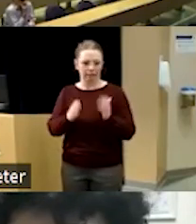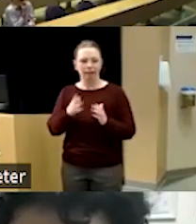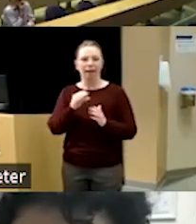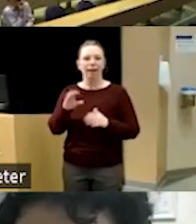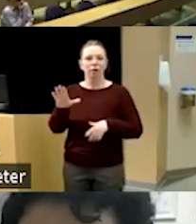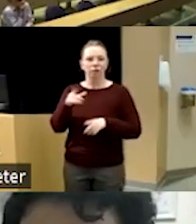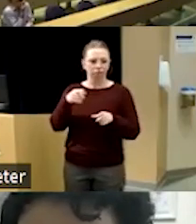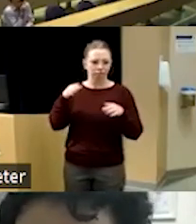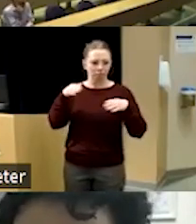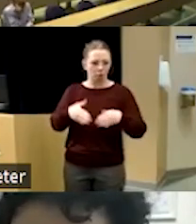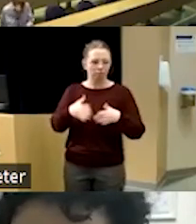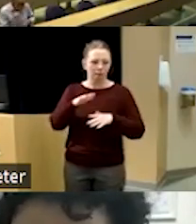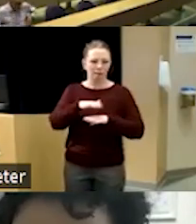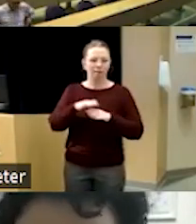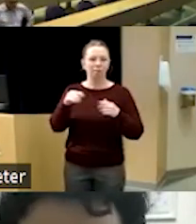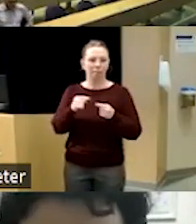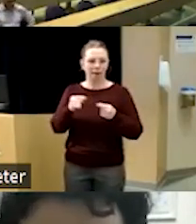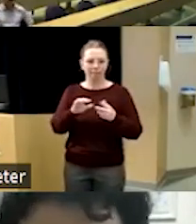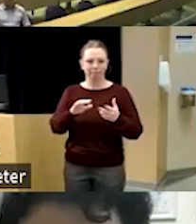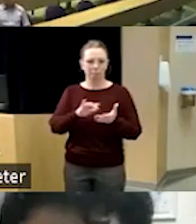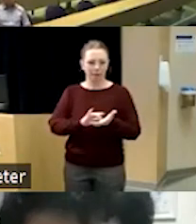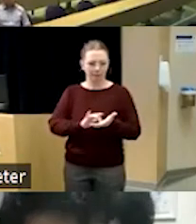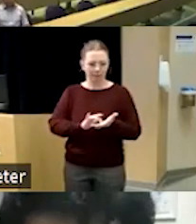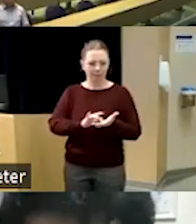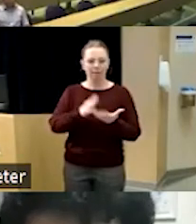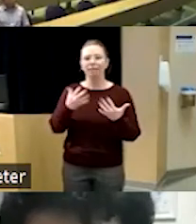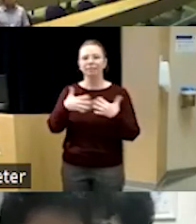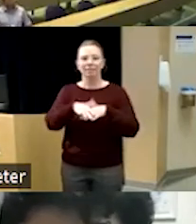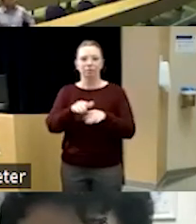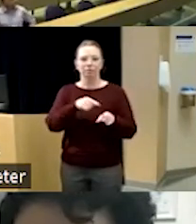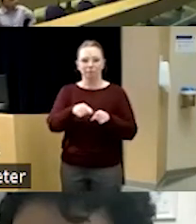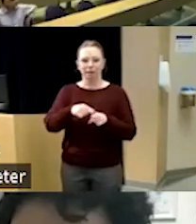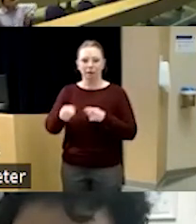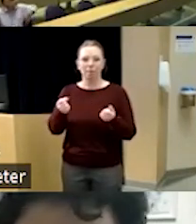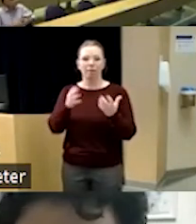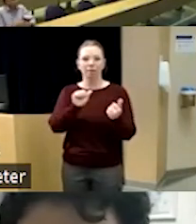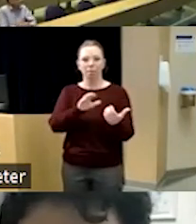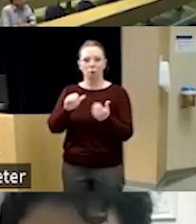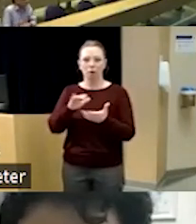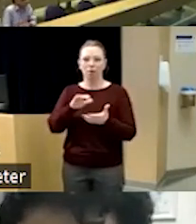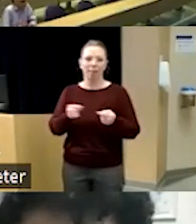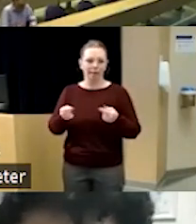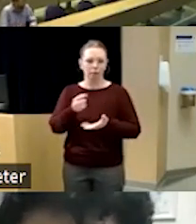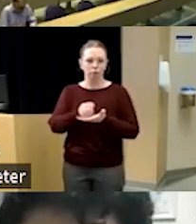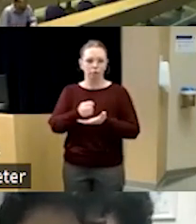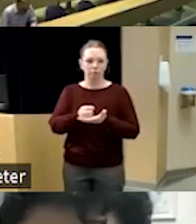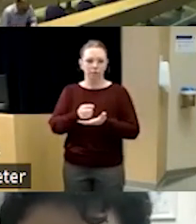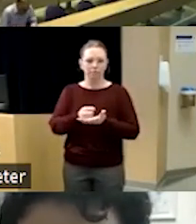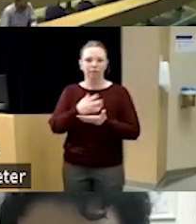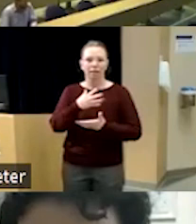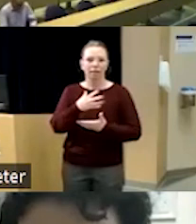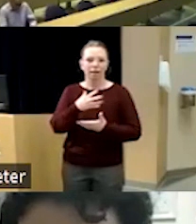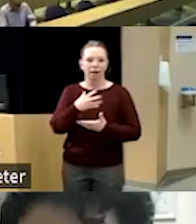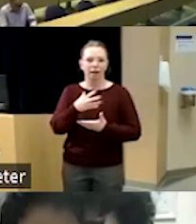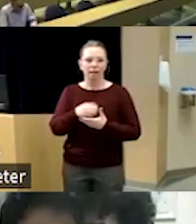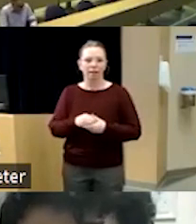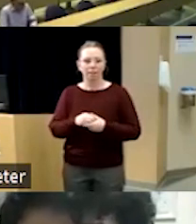interdisciplinary multimodal pain treatment and complexity General pain syndrome she is also